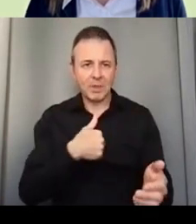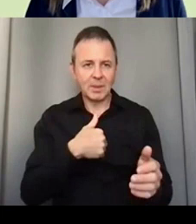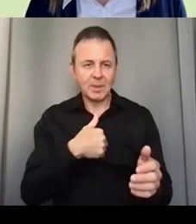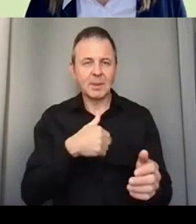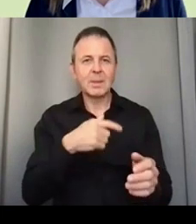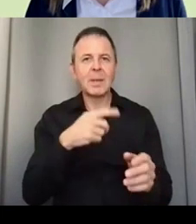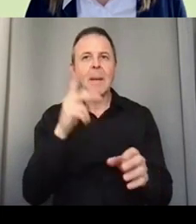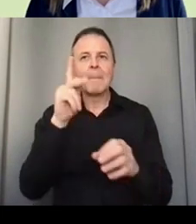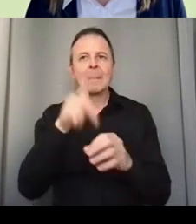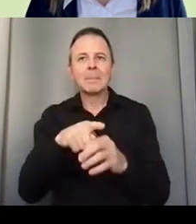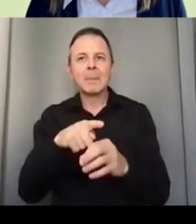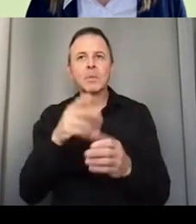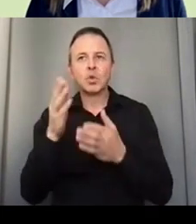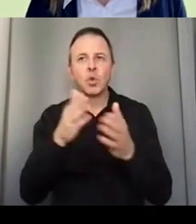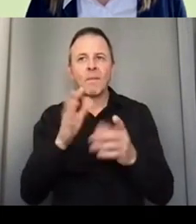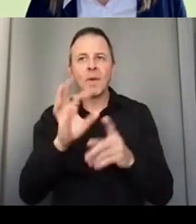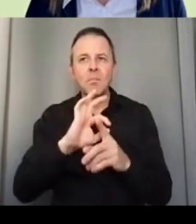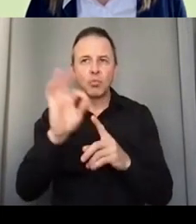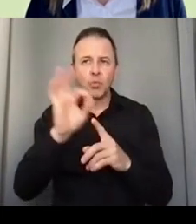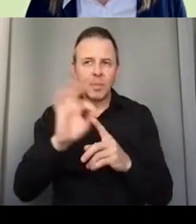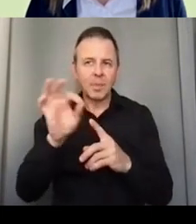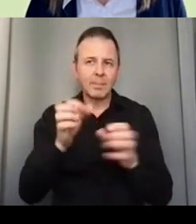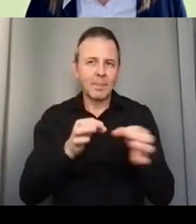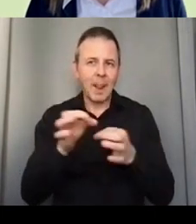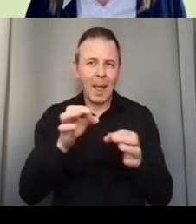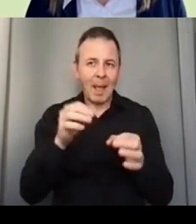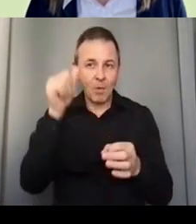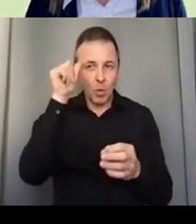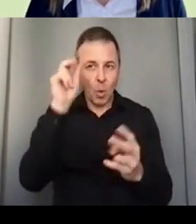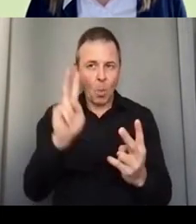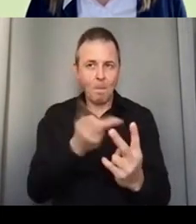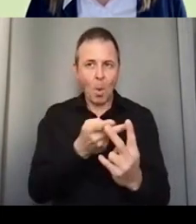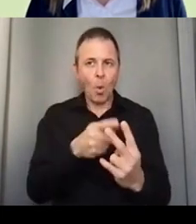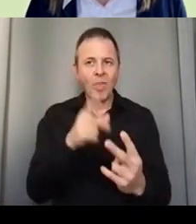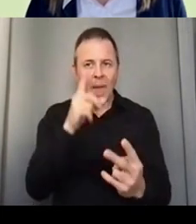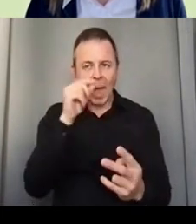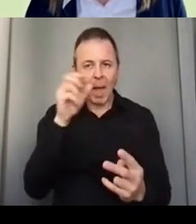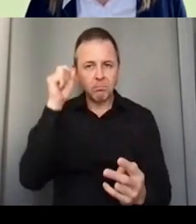improvement plan can really help give you knowledge and Power on what to